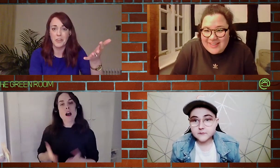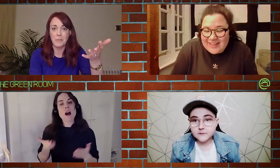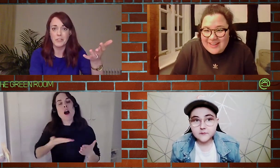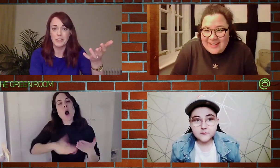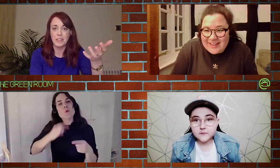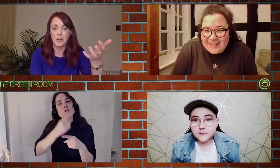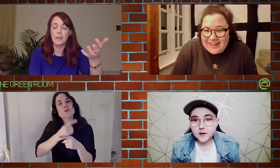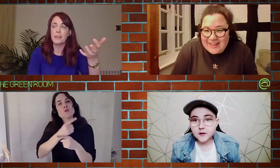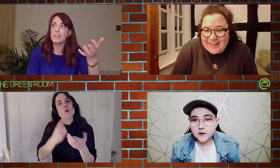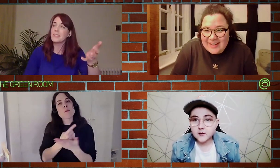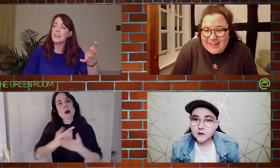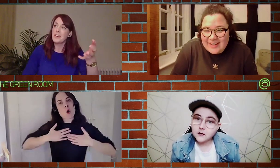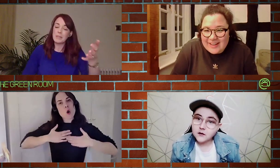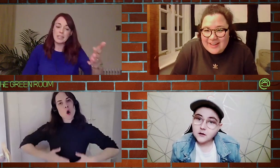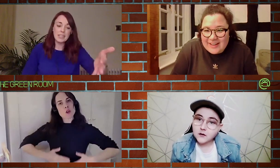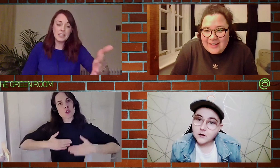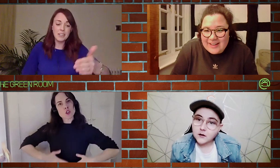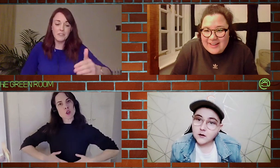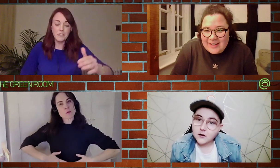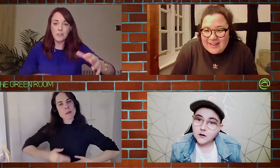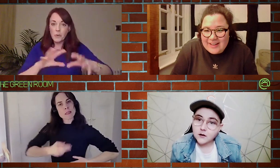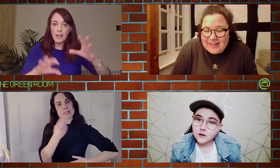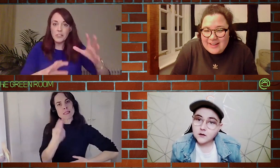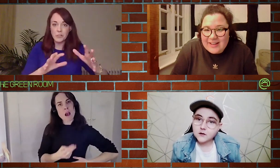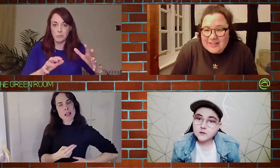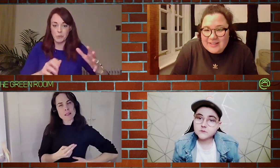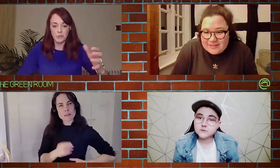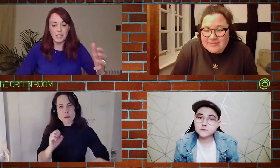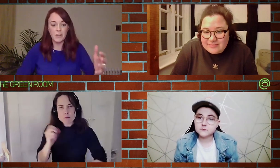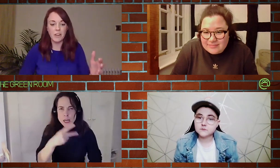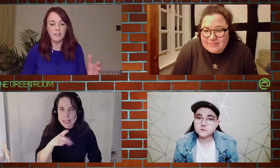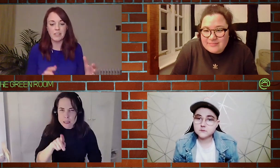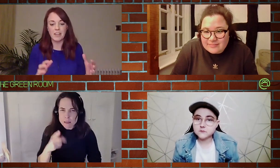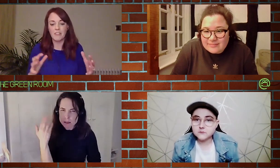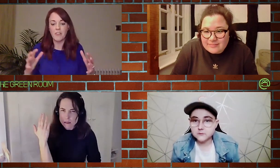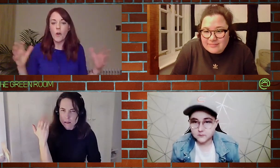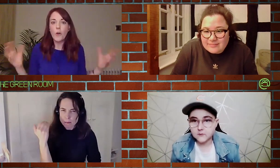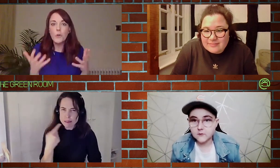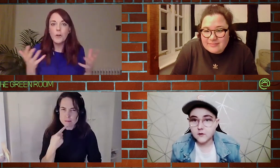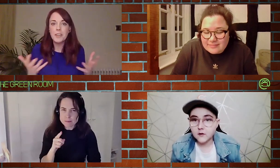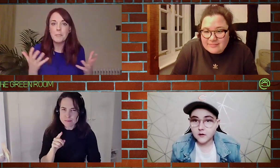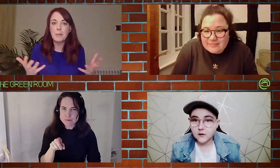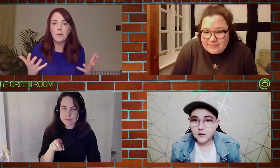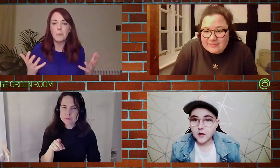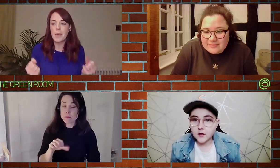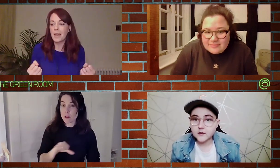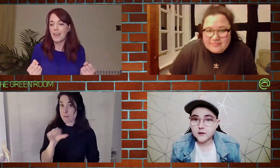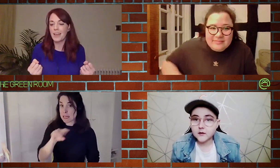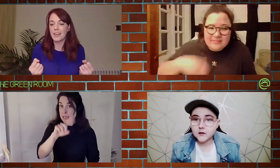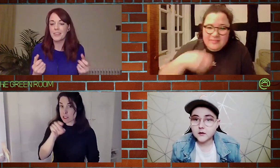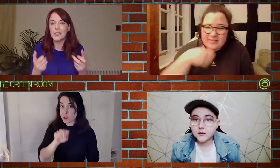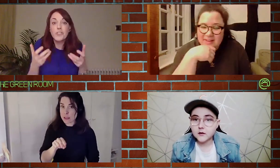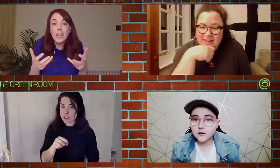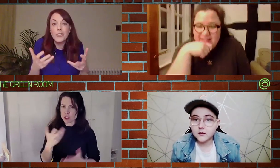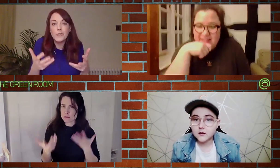mentioned there because my next kind of question was really around who are the people making the change? Who